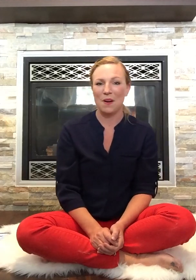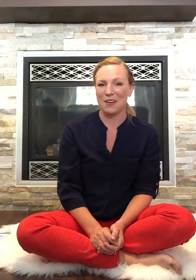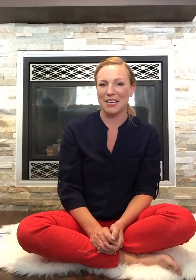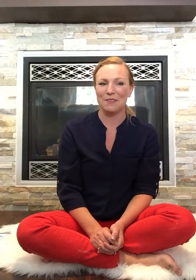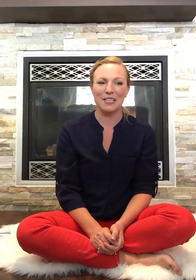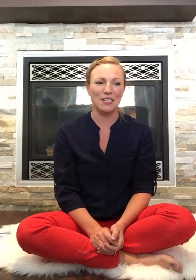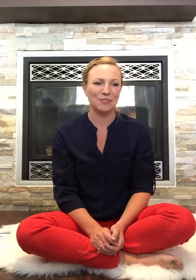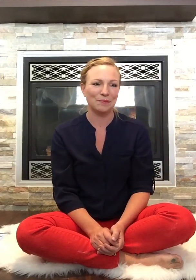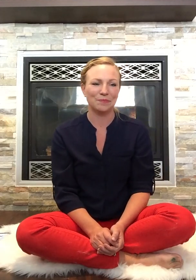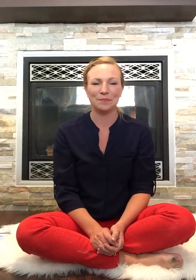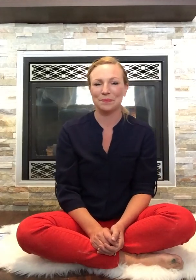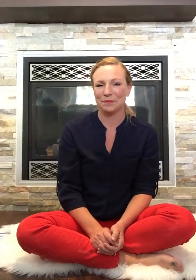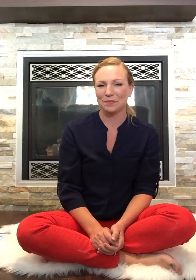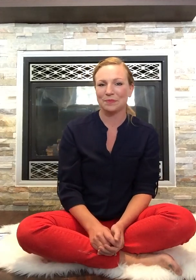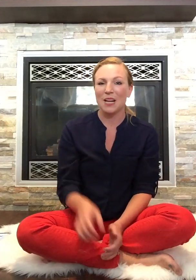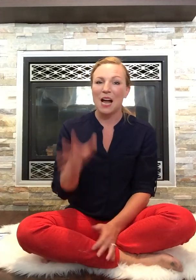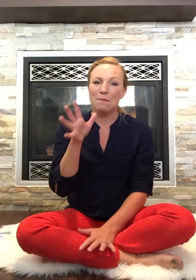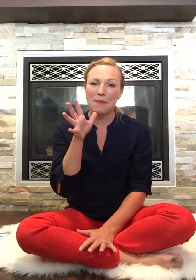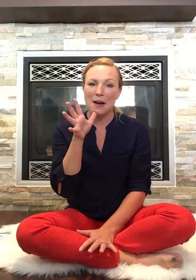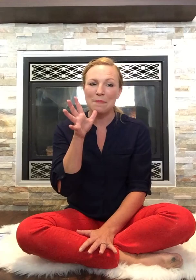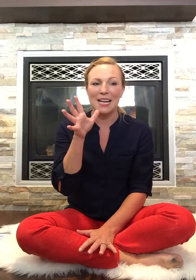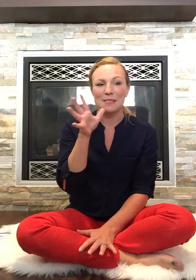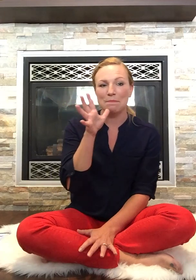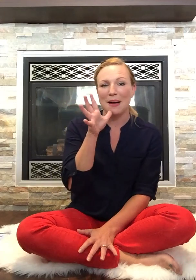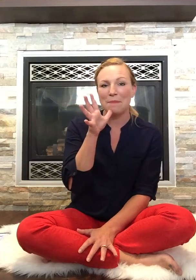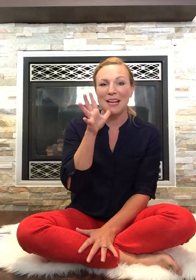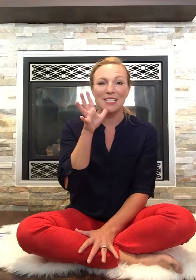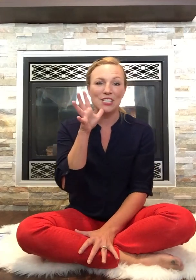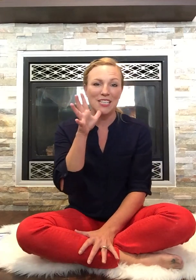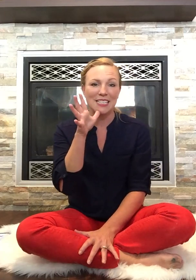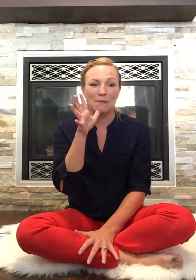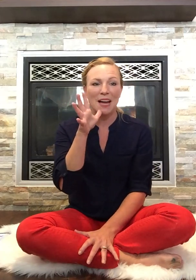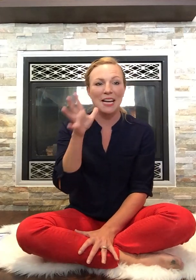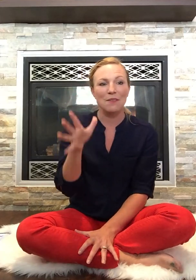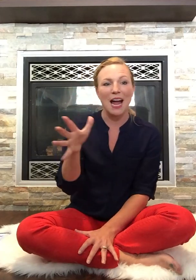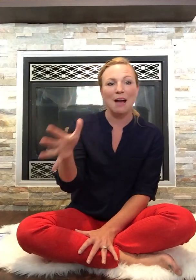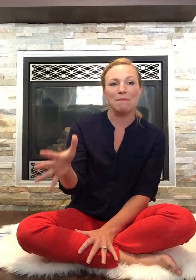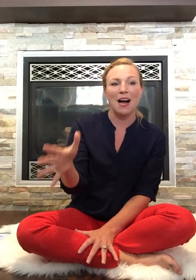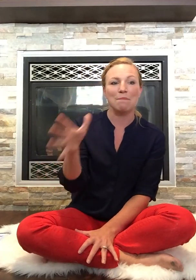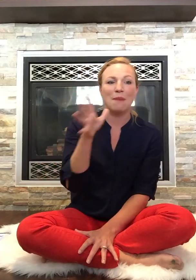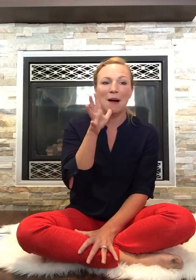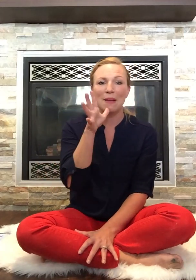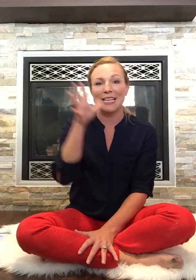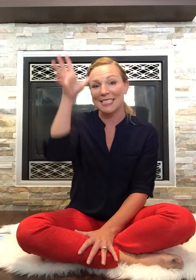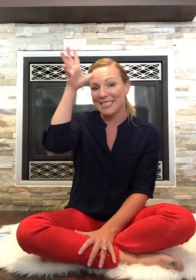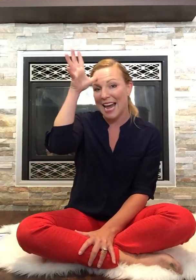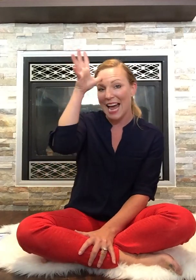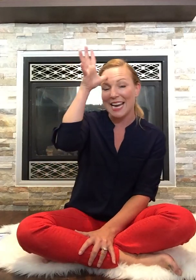All right, here we go. MOM has a MOM and she's my GRANDMA, MOM has a DAD,